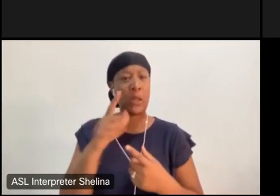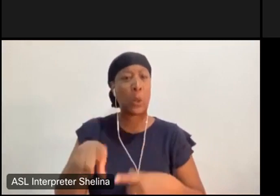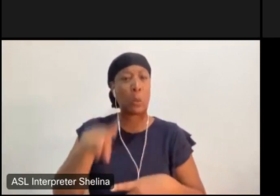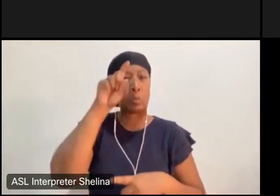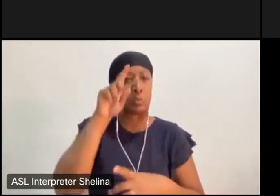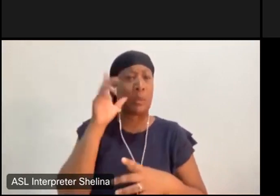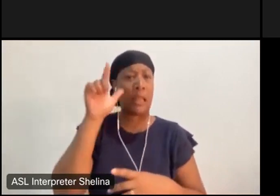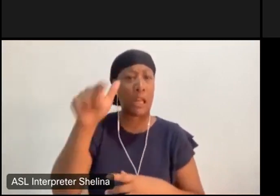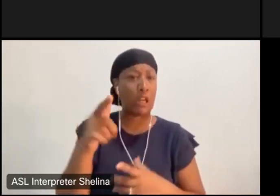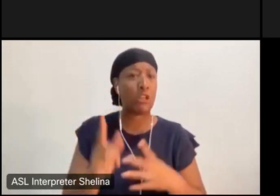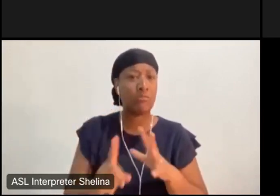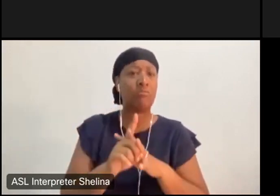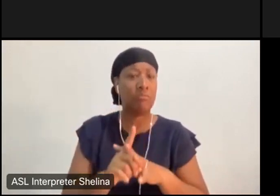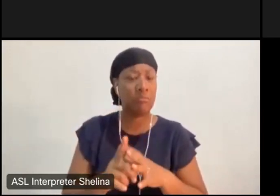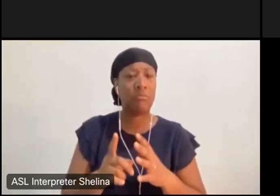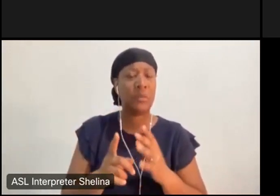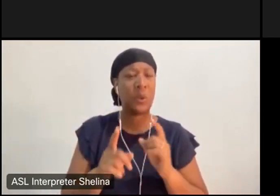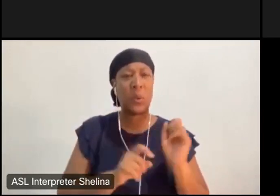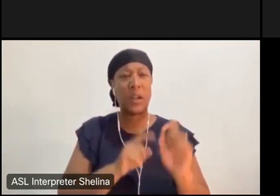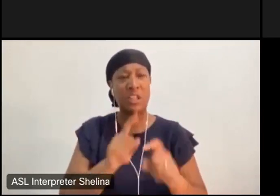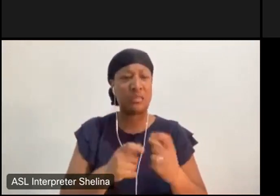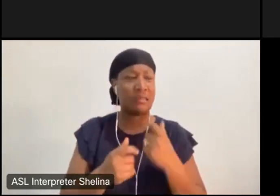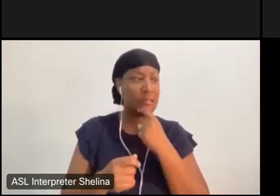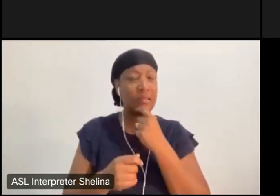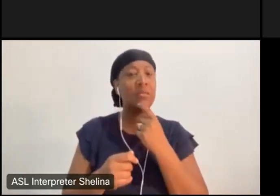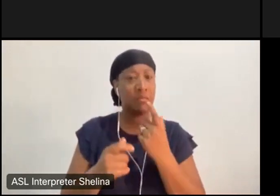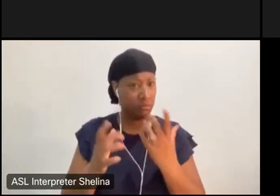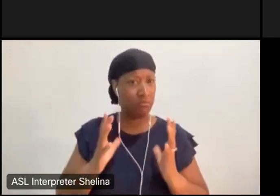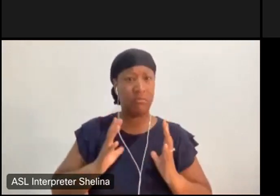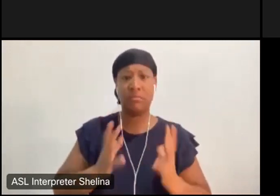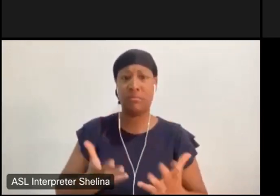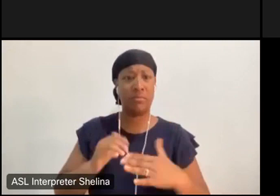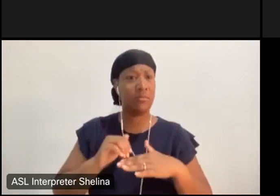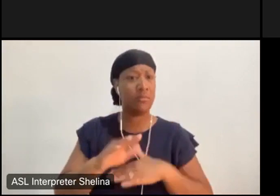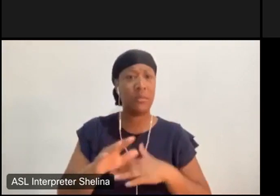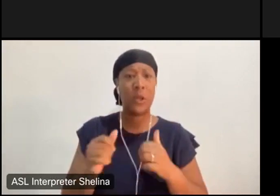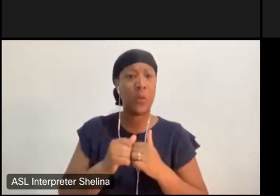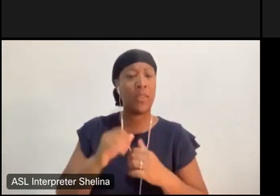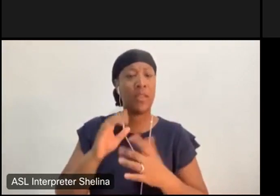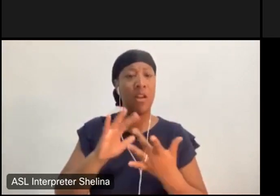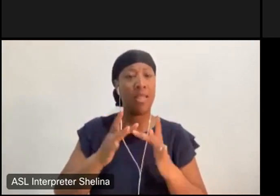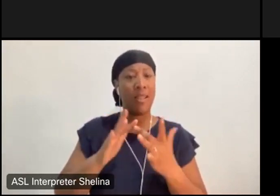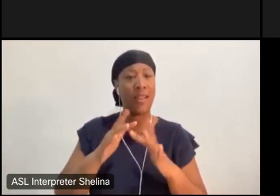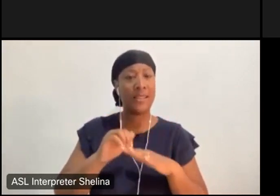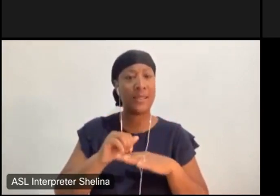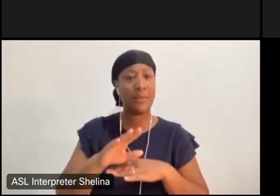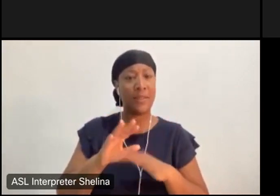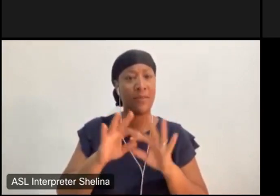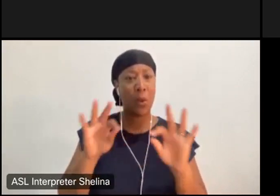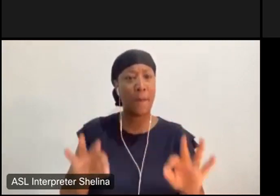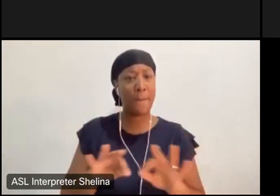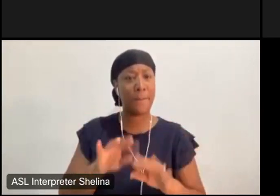thought about after the session, feel free to submit them using our online submission form. Question submission form.